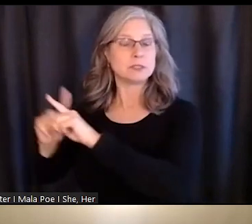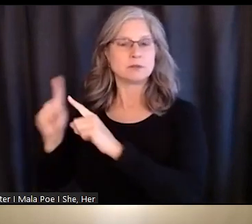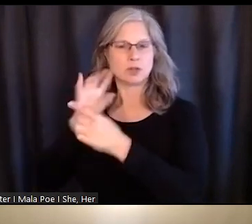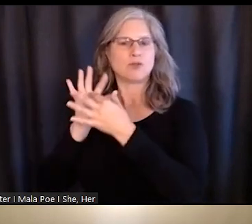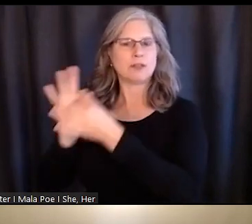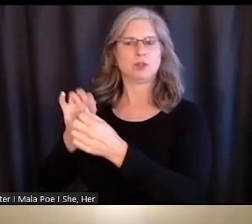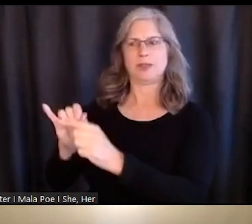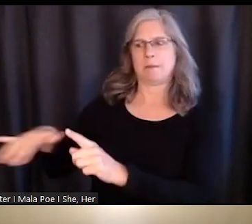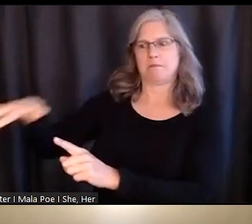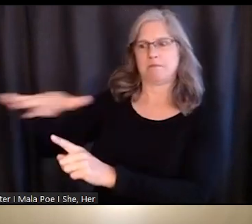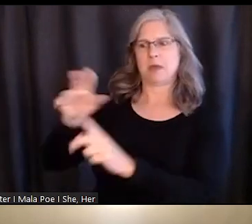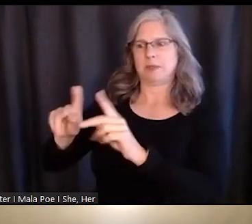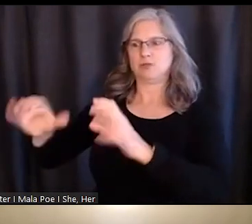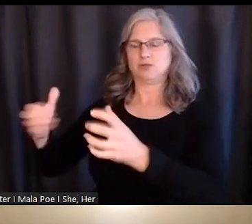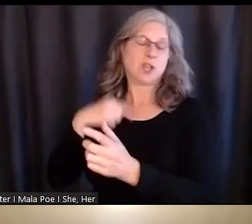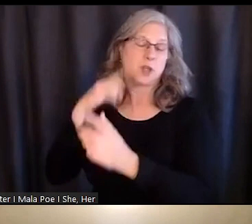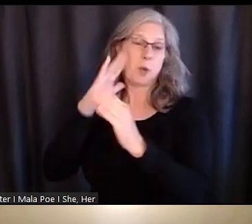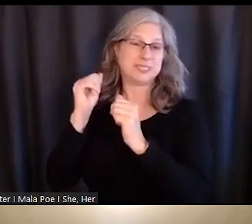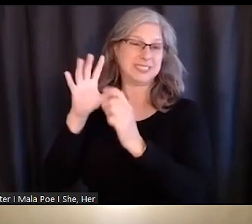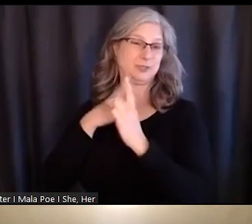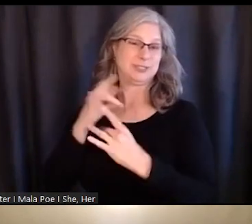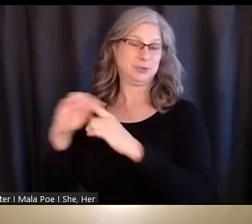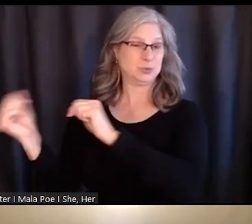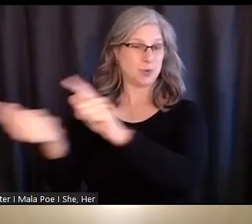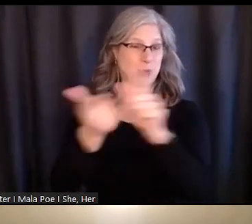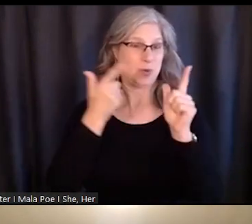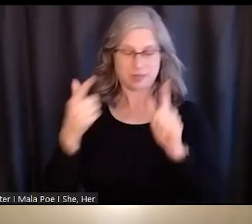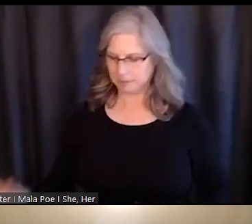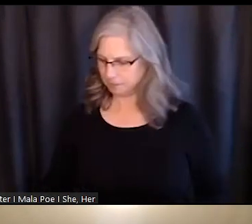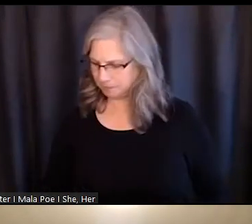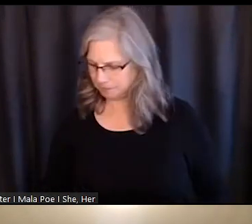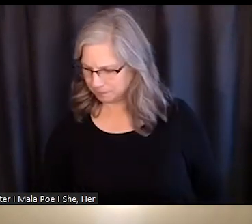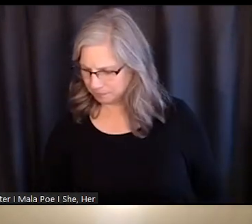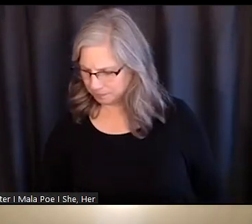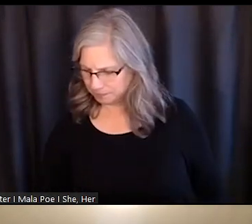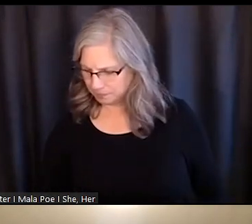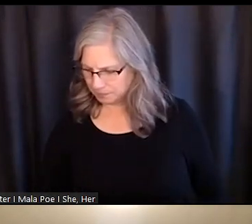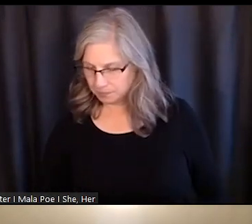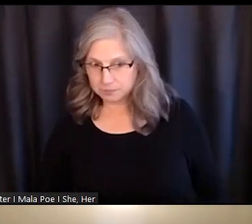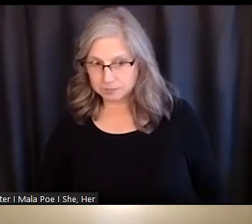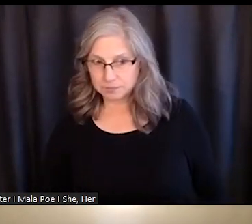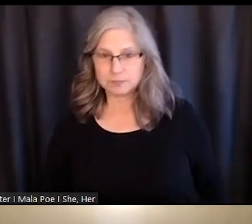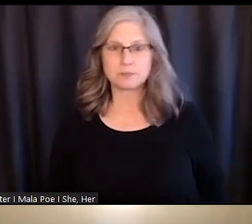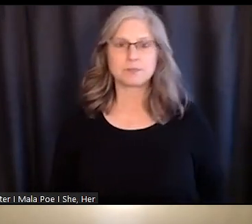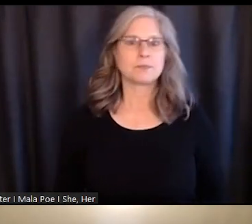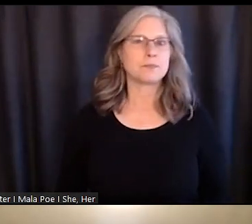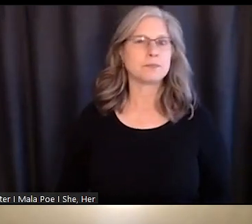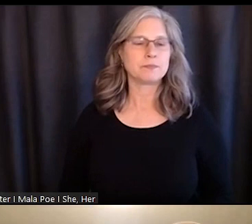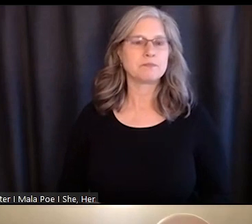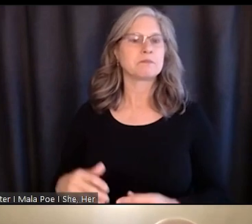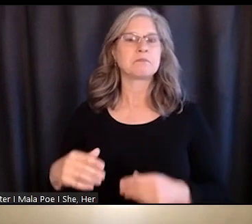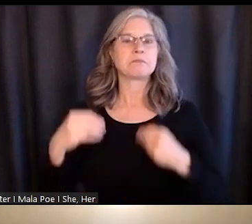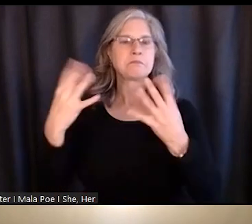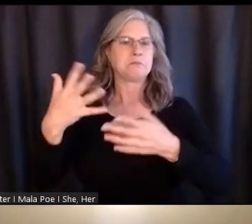So I hope the talk is interesting to everyone. So I'll give a brief overview of my talk.